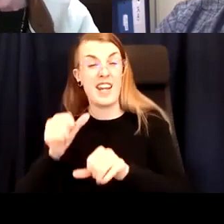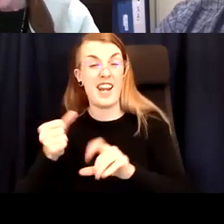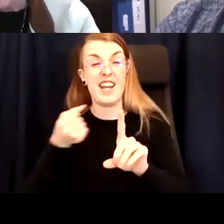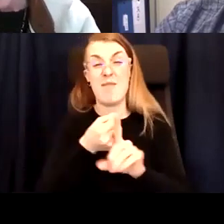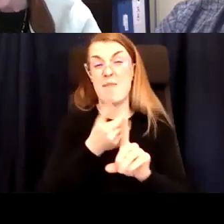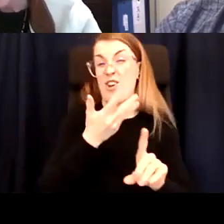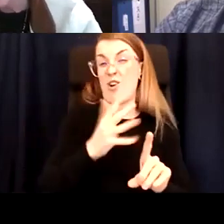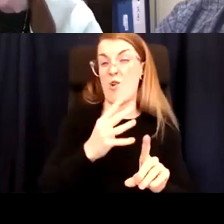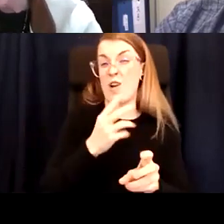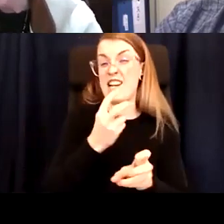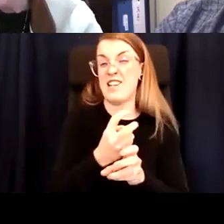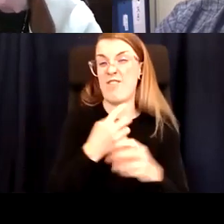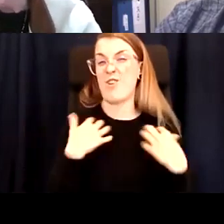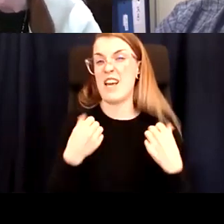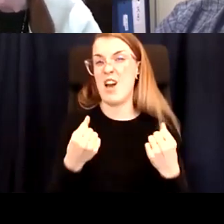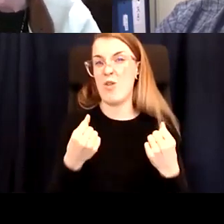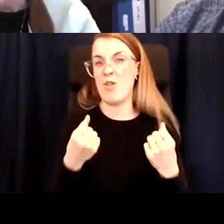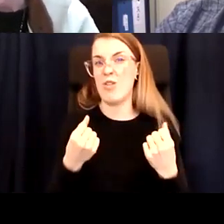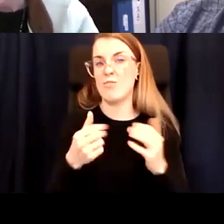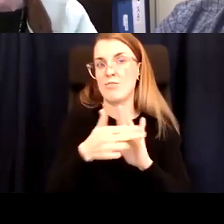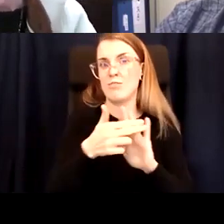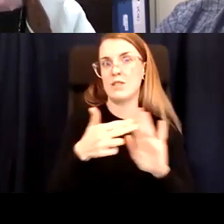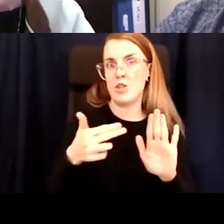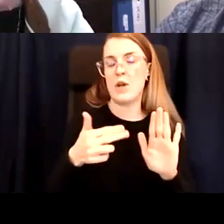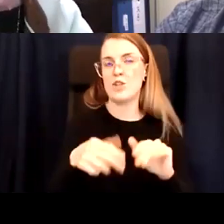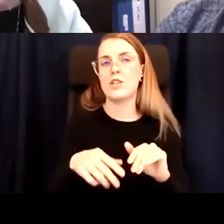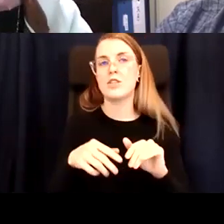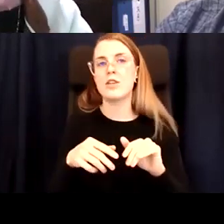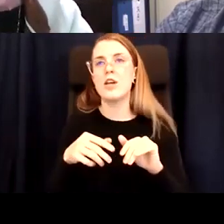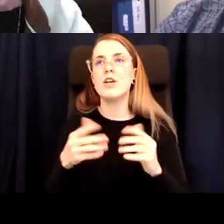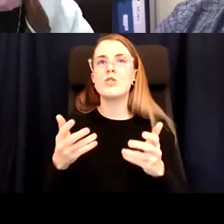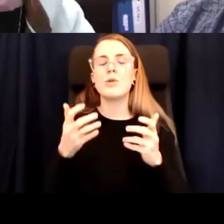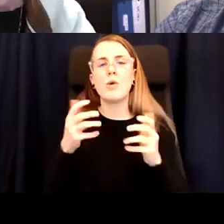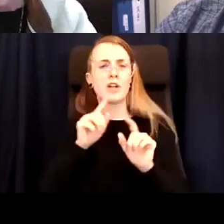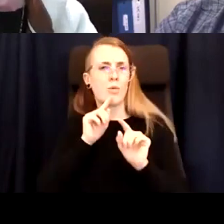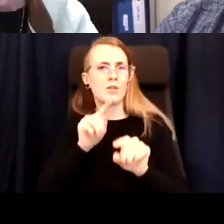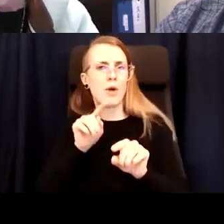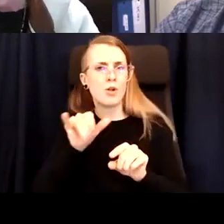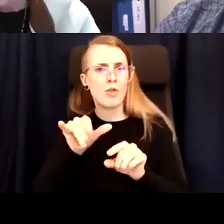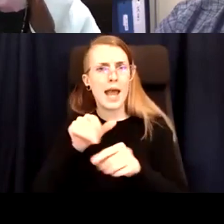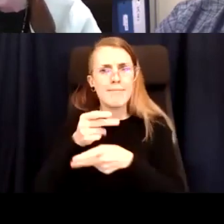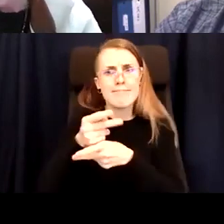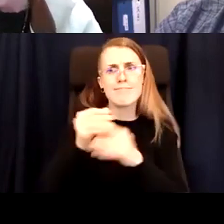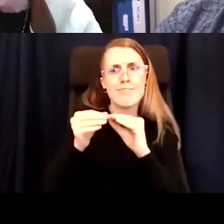And so becoming more responsive to that and taking more care following up with our clients